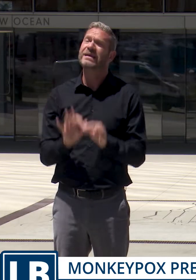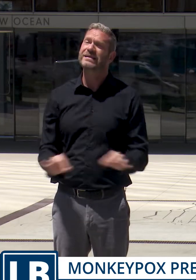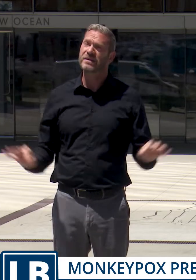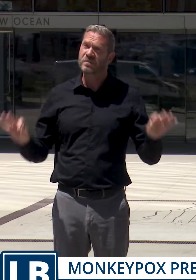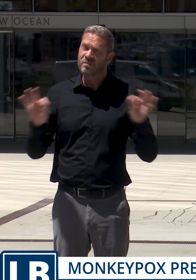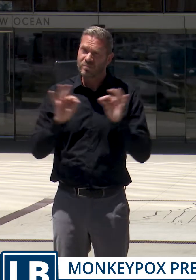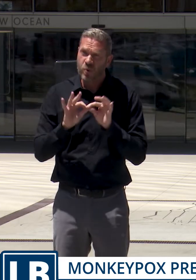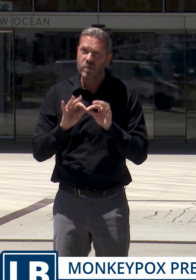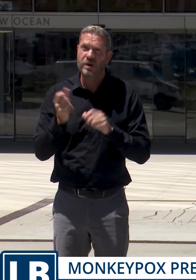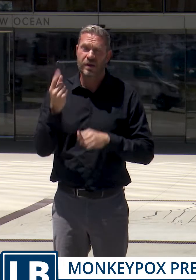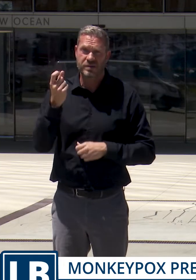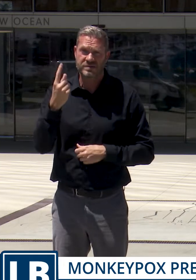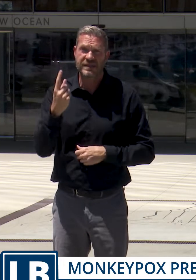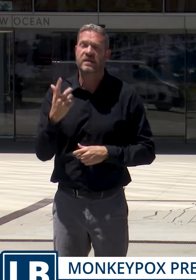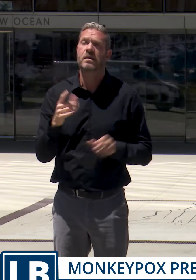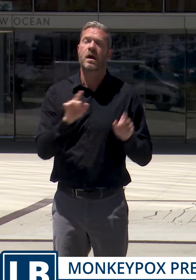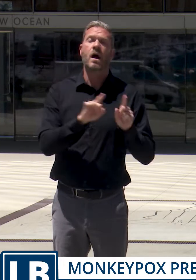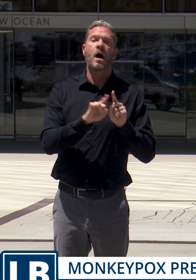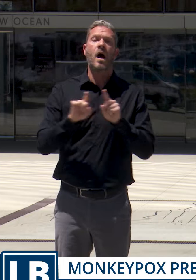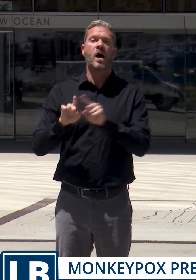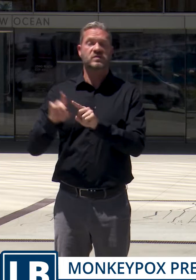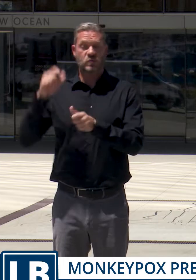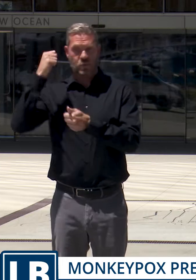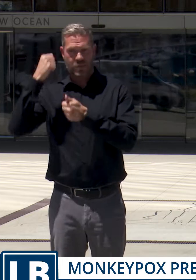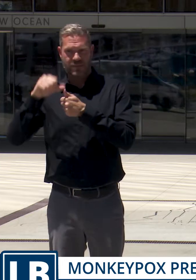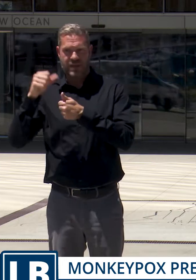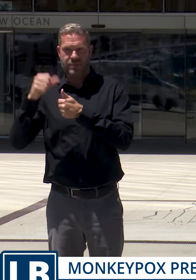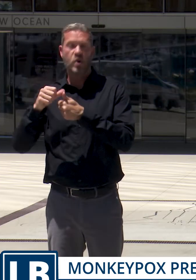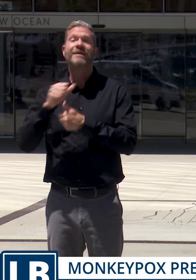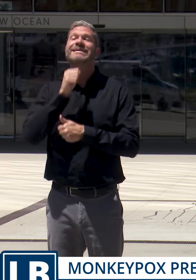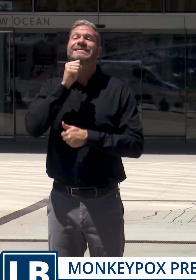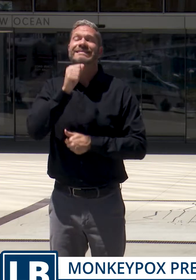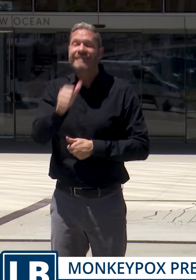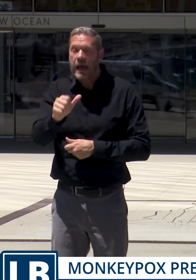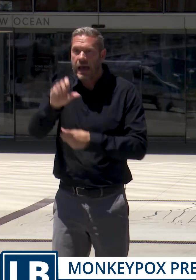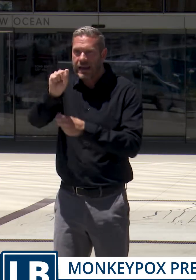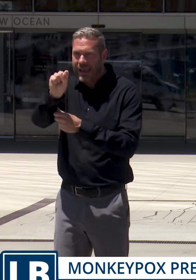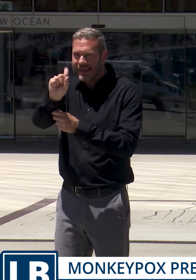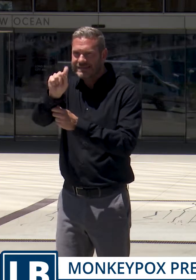it's also important to remember that monkey pox is not an sti it is not a sexually transmitted